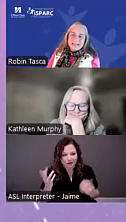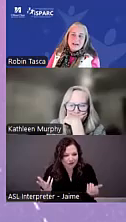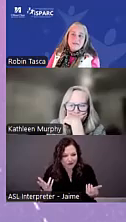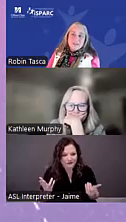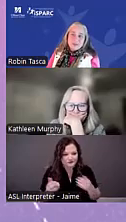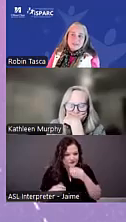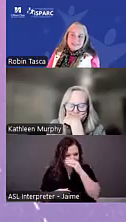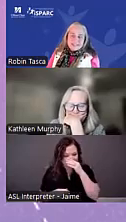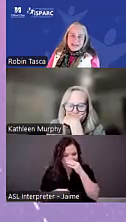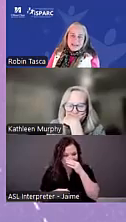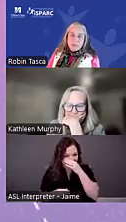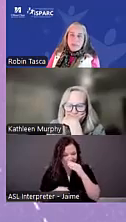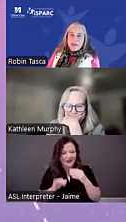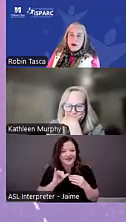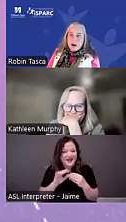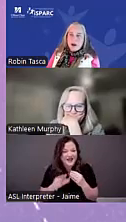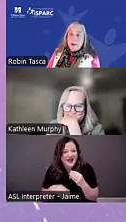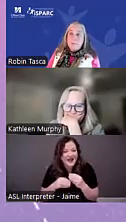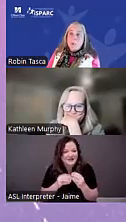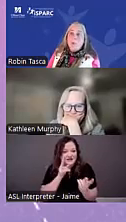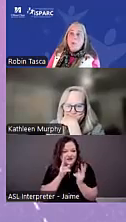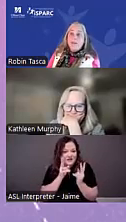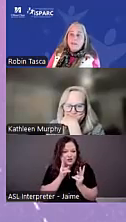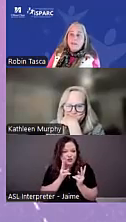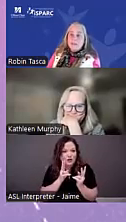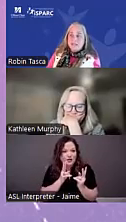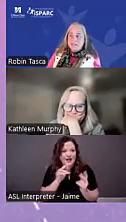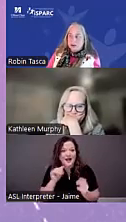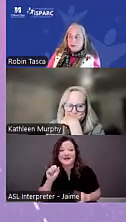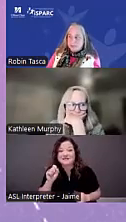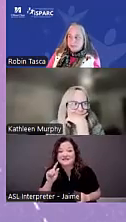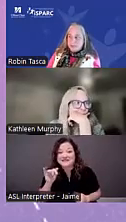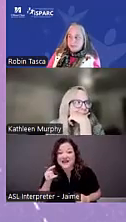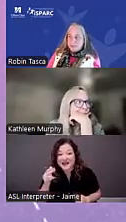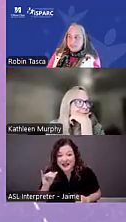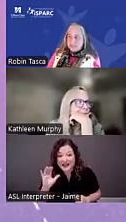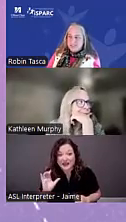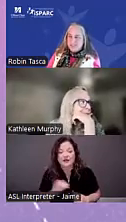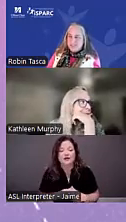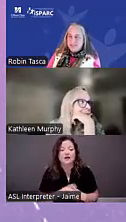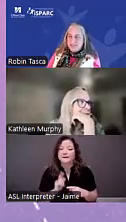adding a visual aesthetic, but not a point to the text on a presentation.